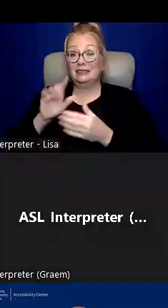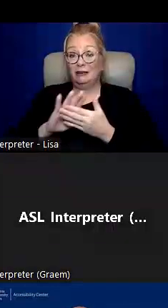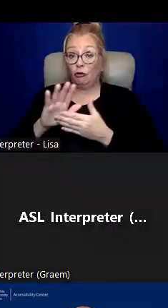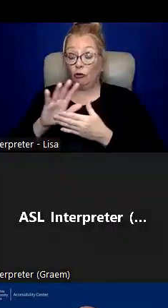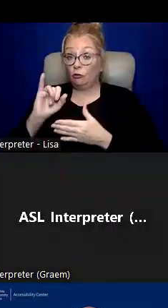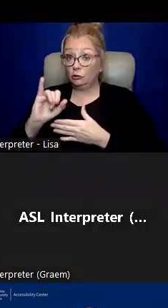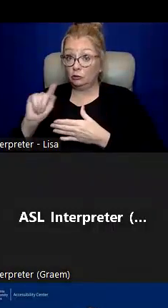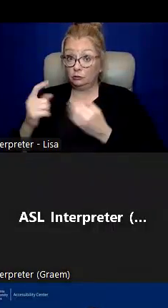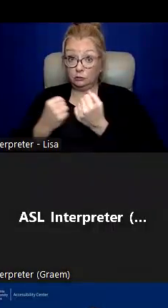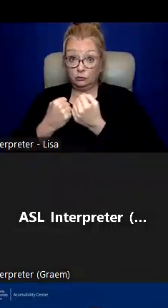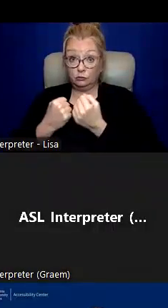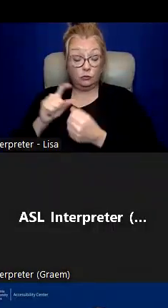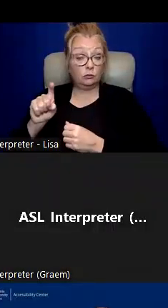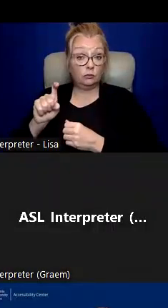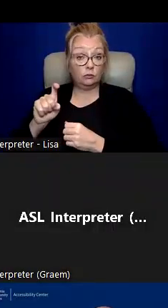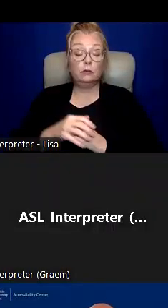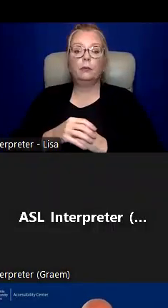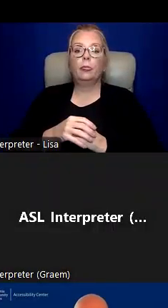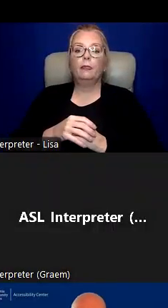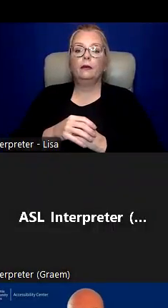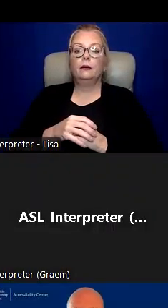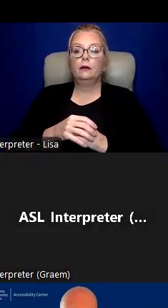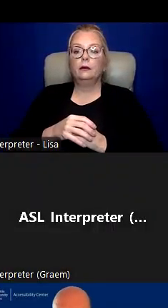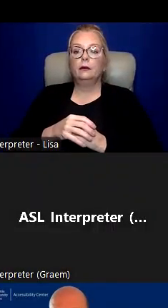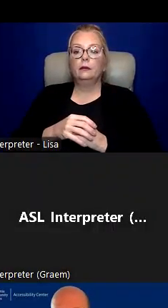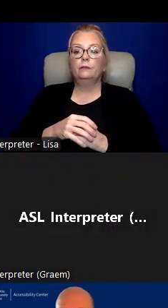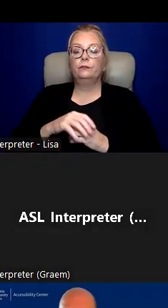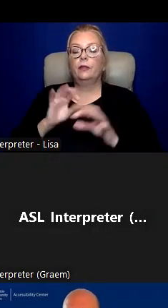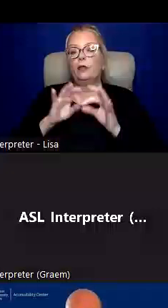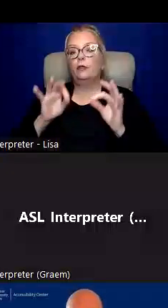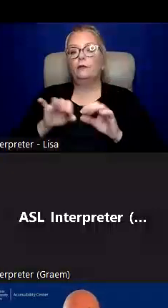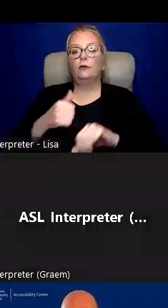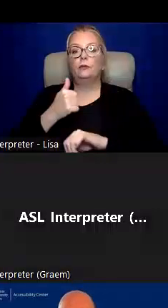So the other thing I wanted to mention is this forum was set up to be dynamic.